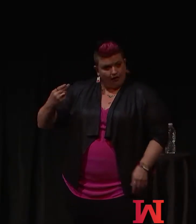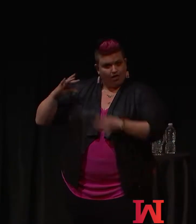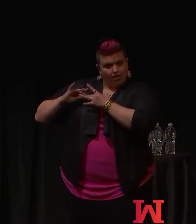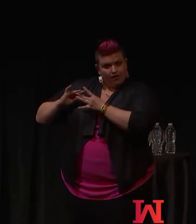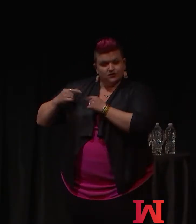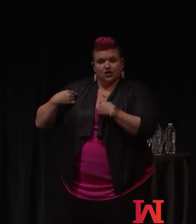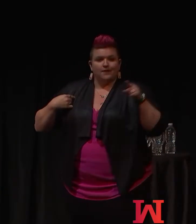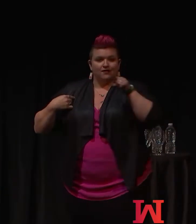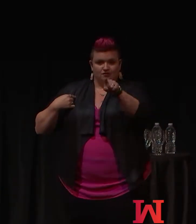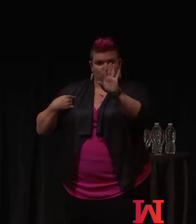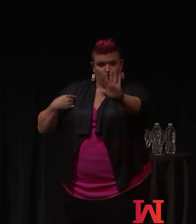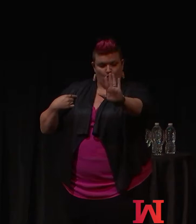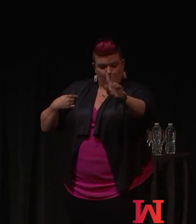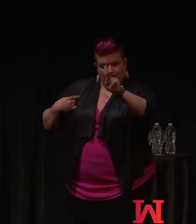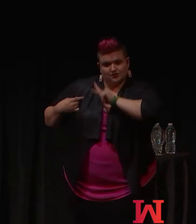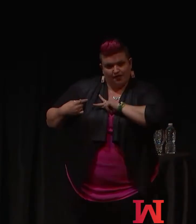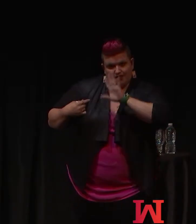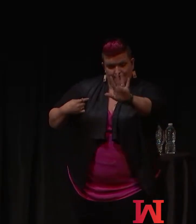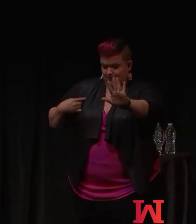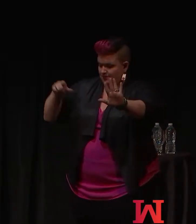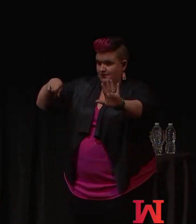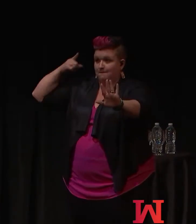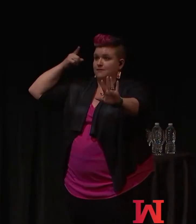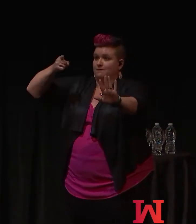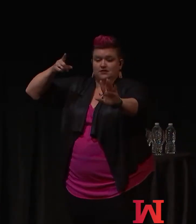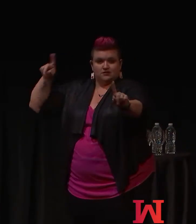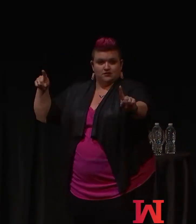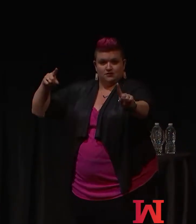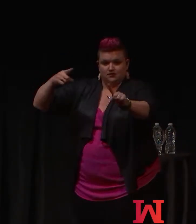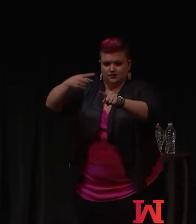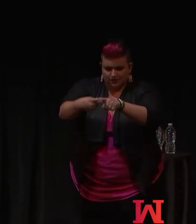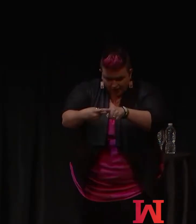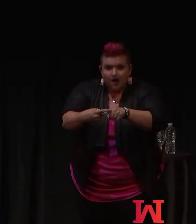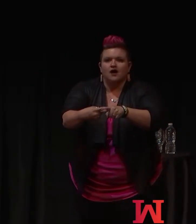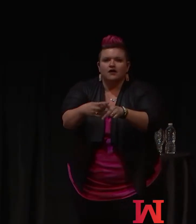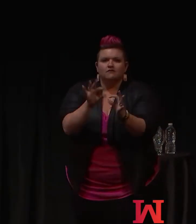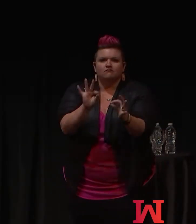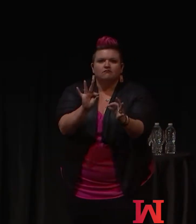aligning your personality with your purpose, and to me, that was true power,